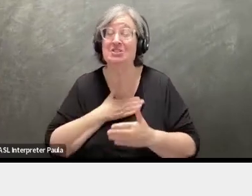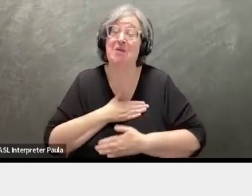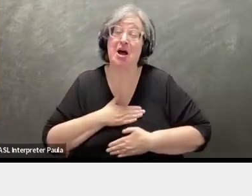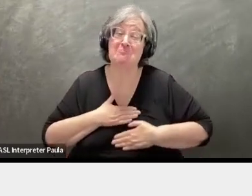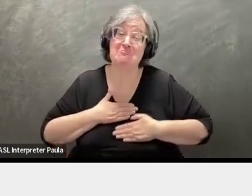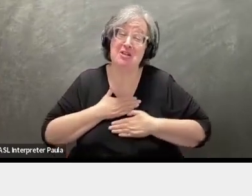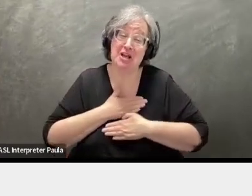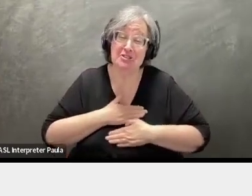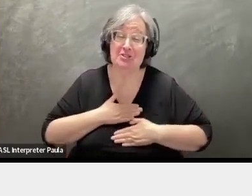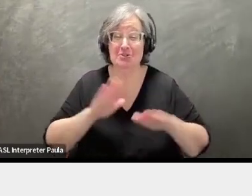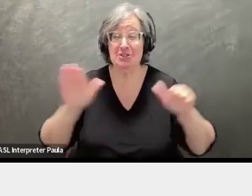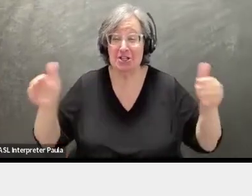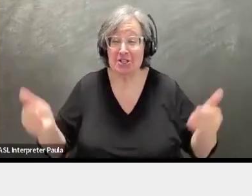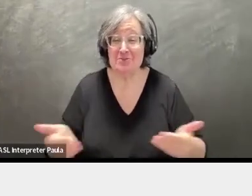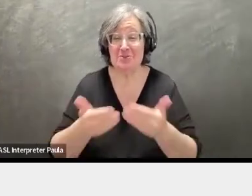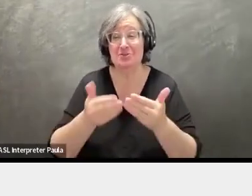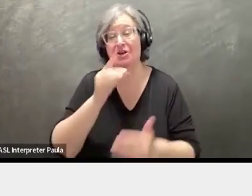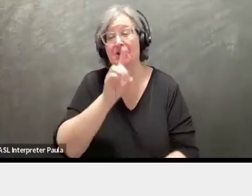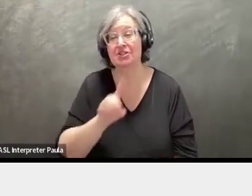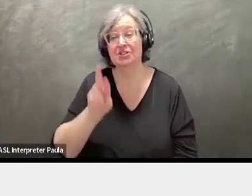to introduce to you. Dr. Jennifer Johnson,